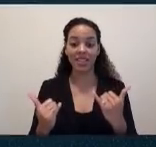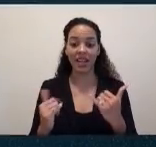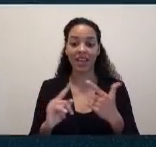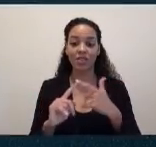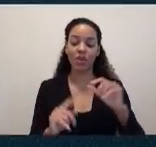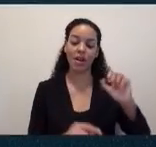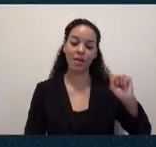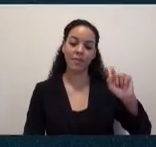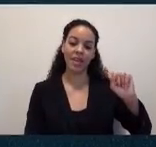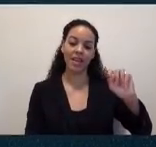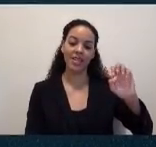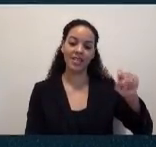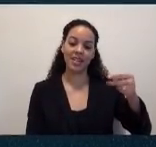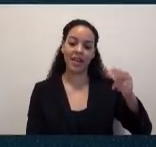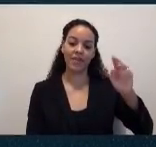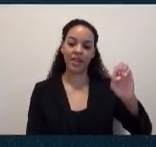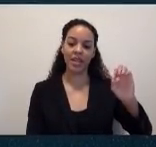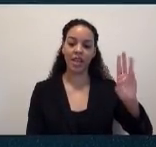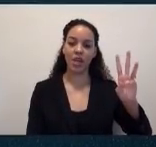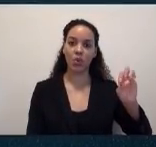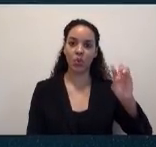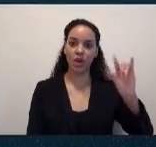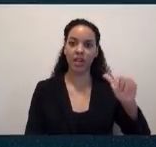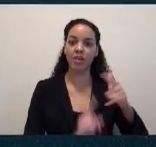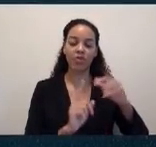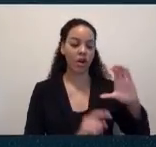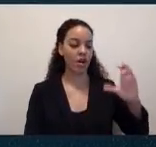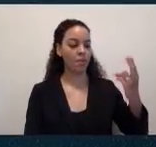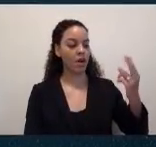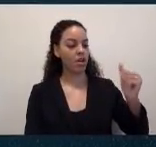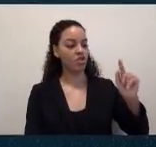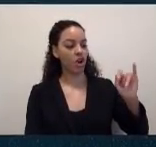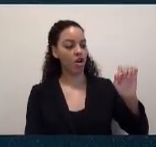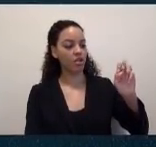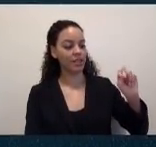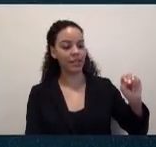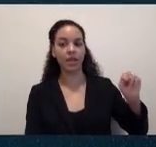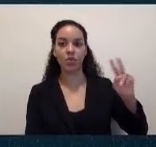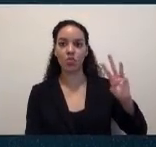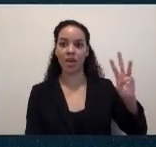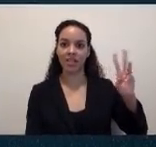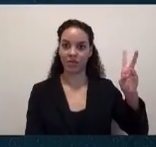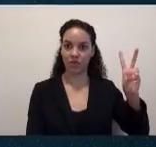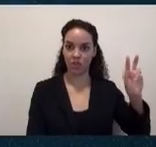in Charleston, West Virginia, who's juggling family caregiving and the demands of running a small.